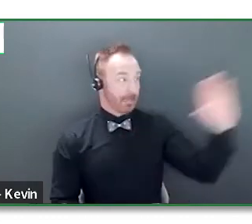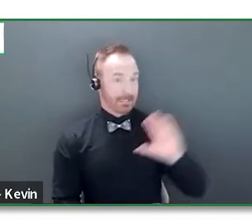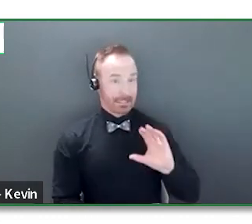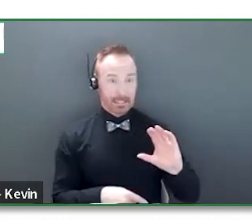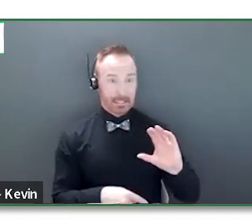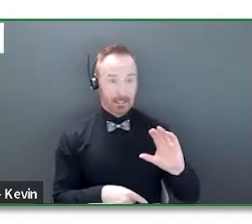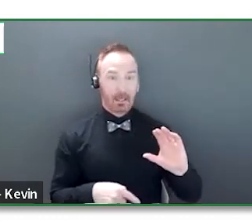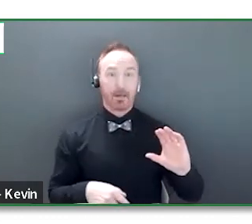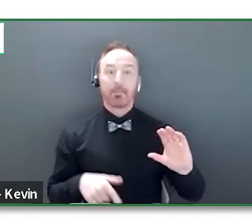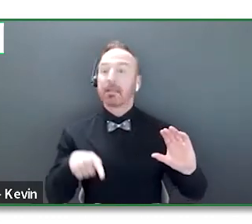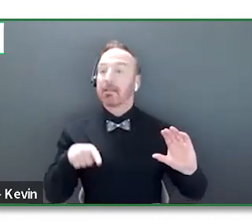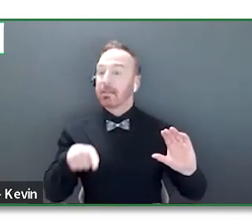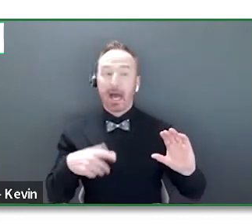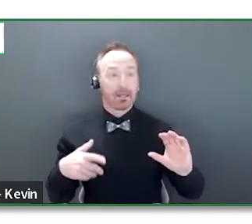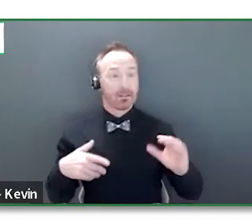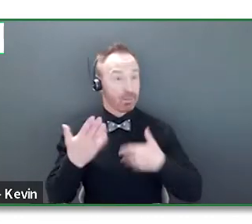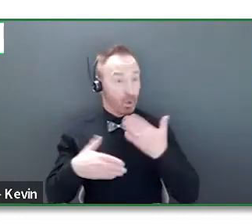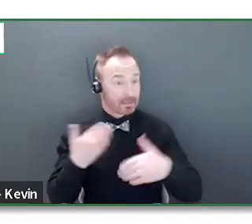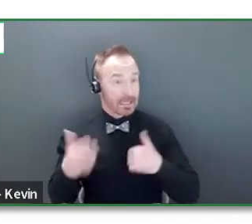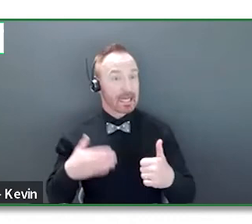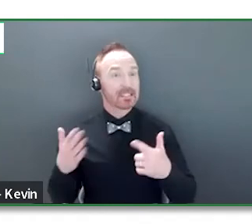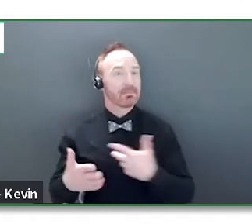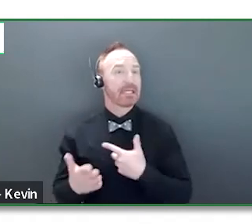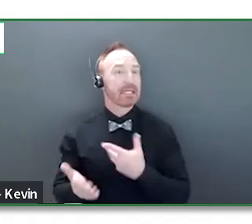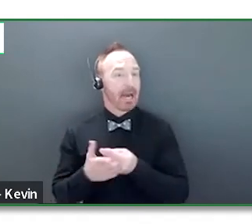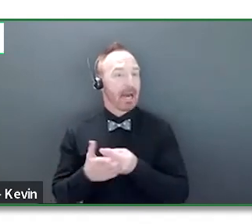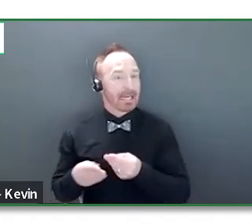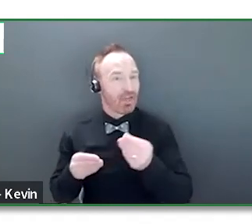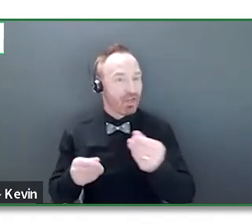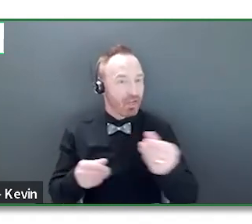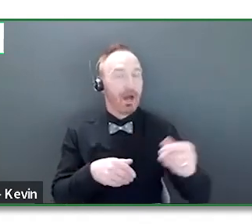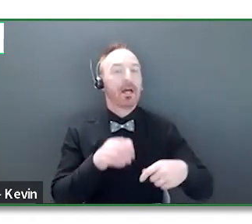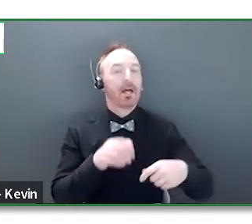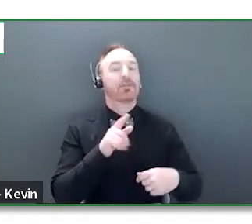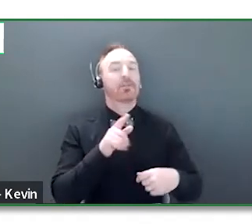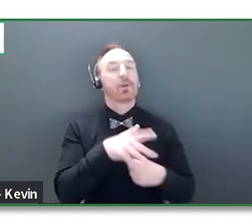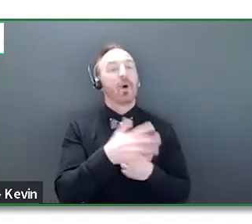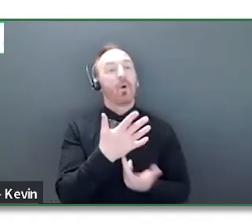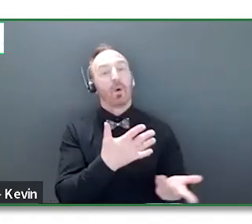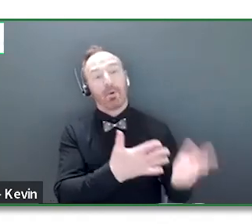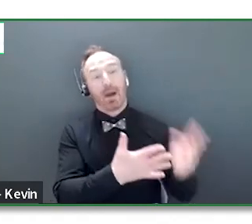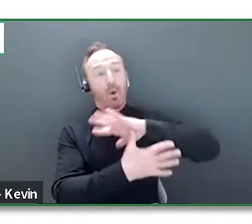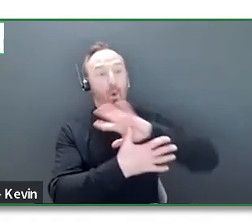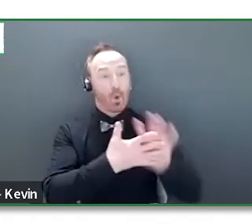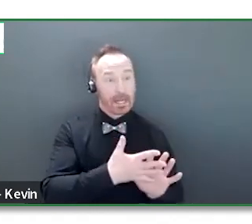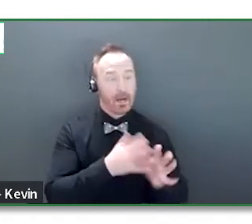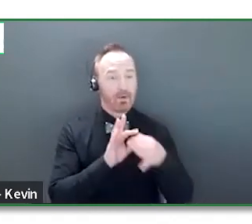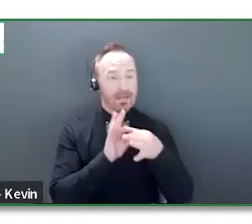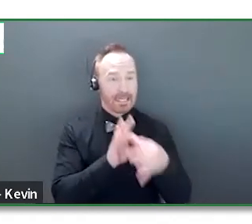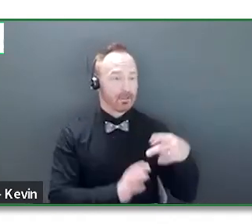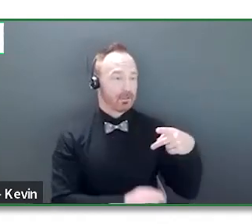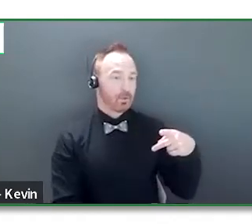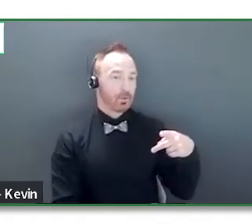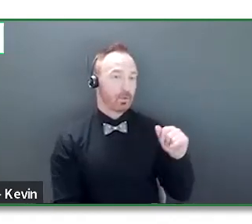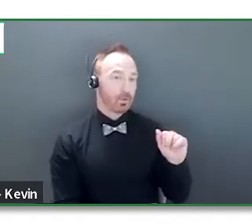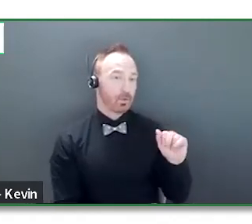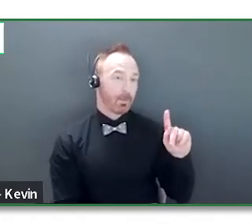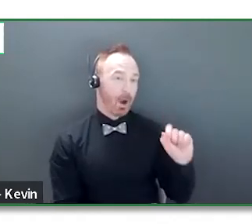uh in terms of prioritizing accessibility solutions in the parks budget, uh how do you balance that and like